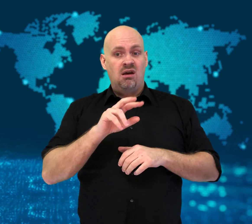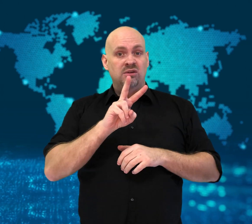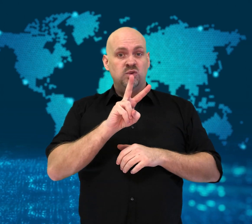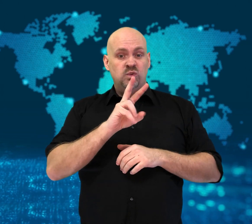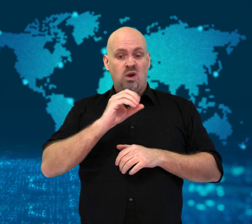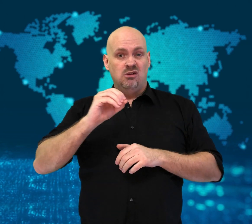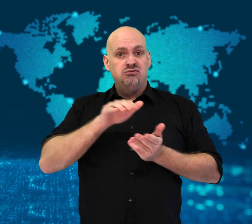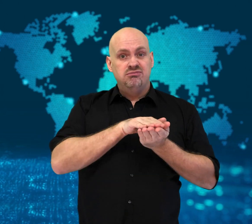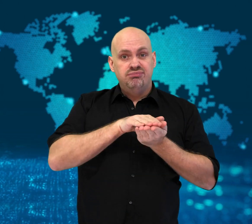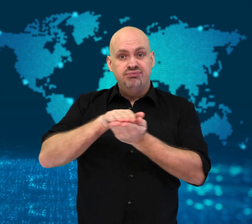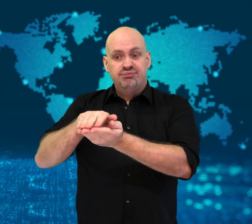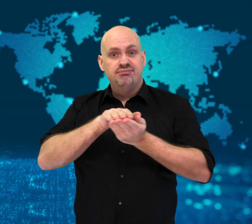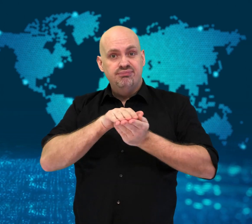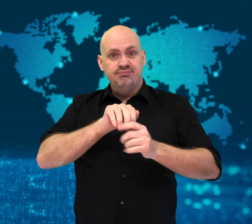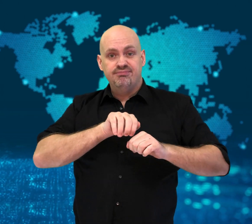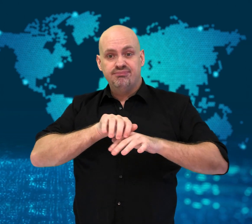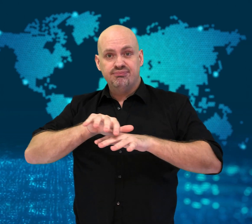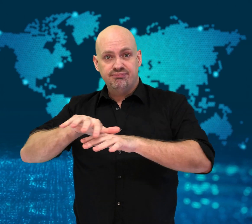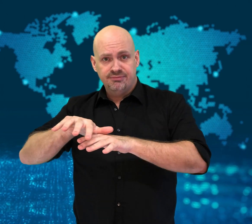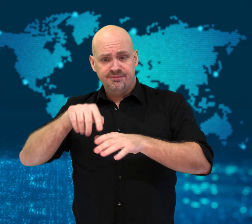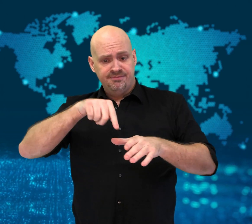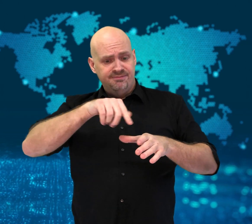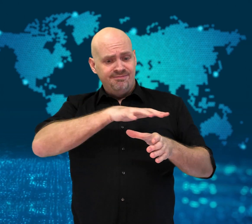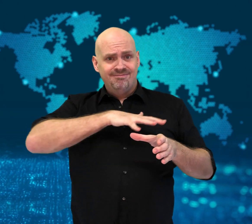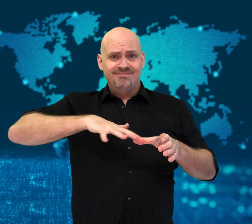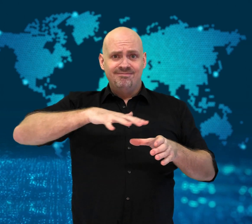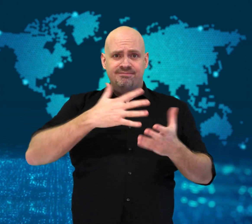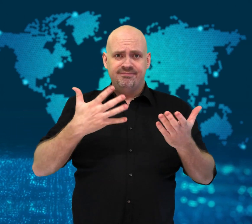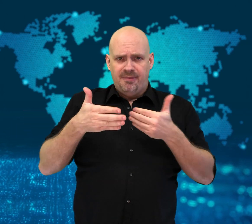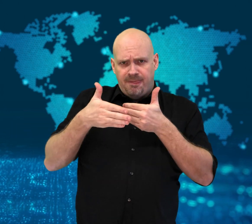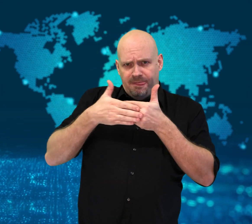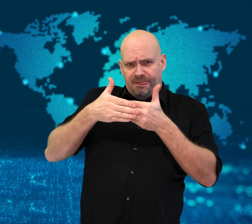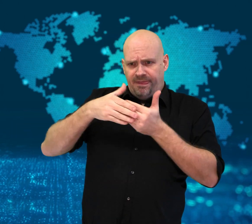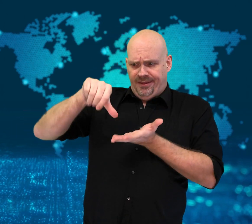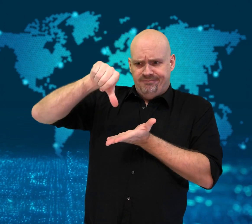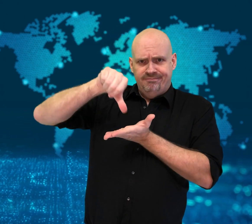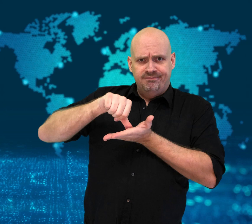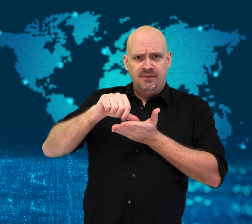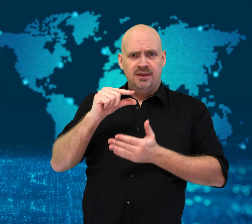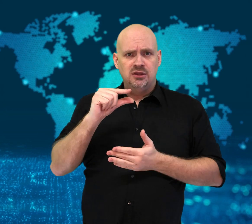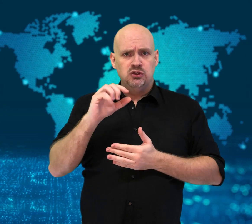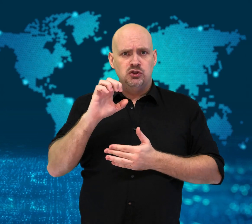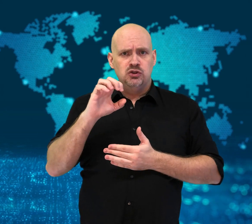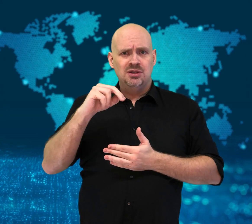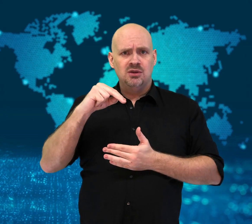200 coffins collapsing into the Ligurian Sea.